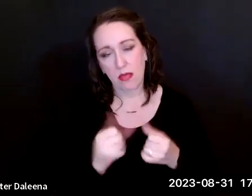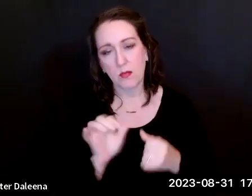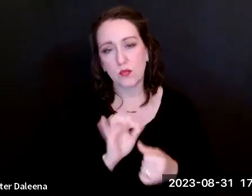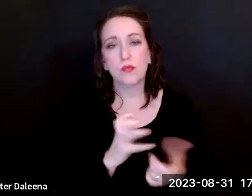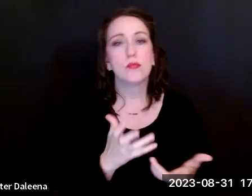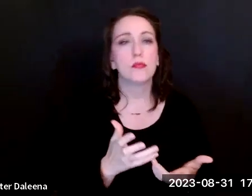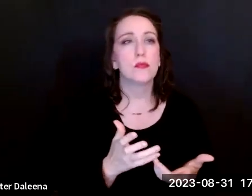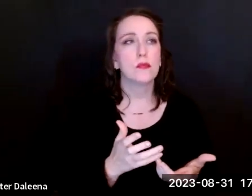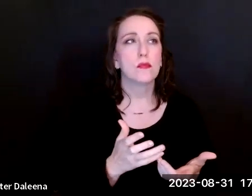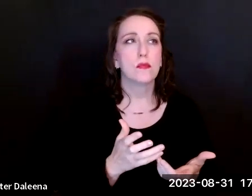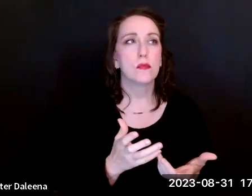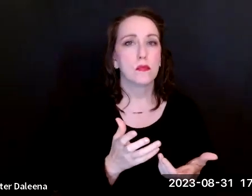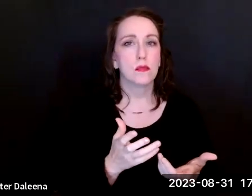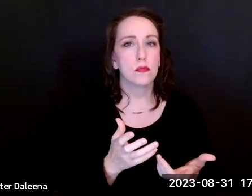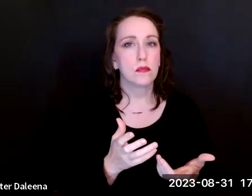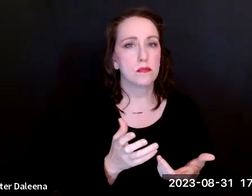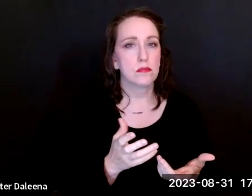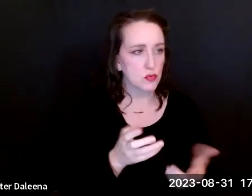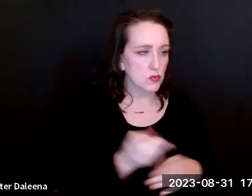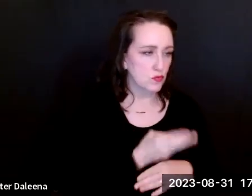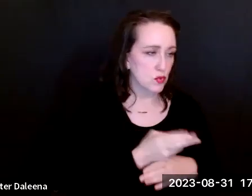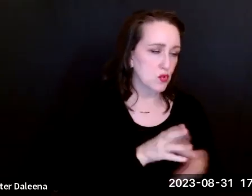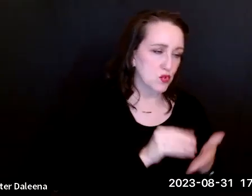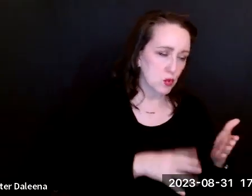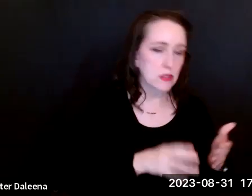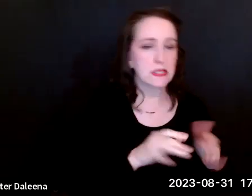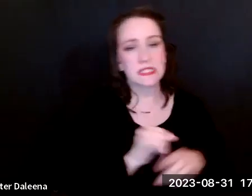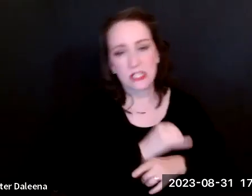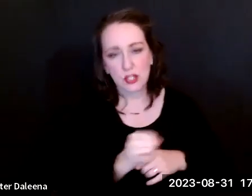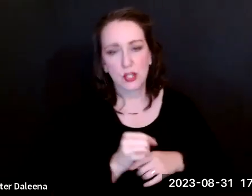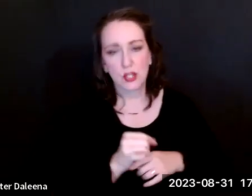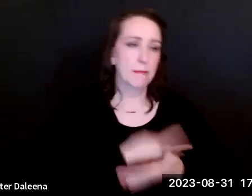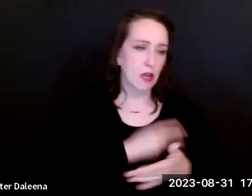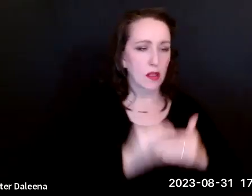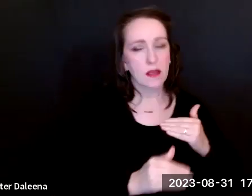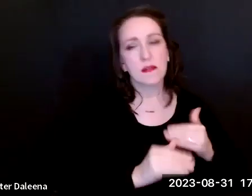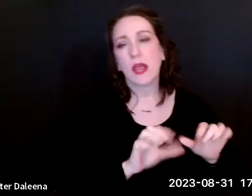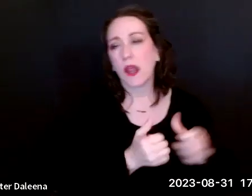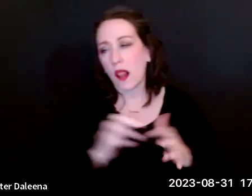where all we use students and interns and Master Level and you know agency affiliate all that my